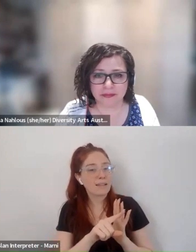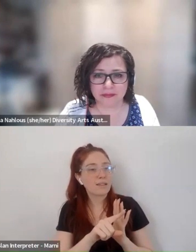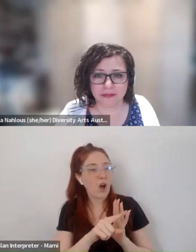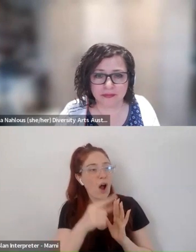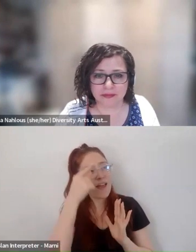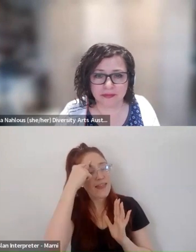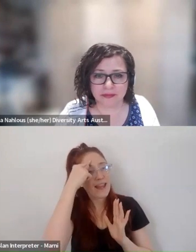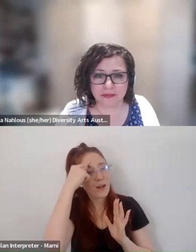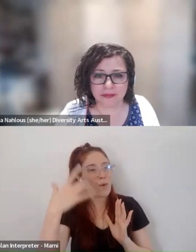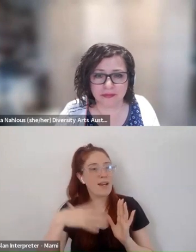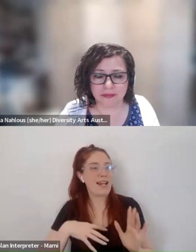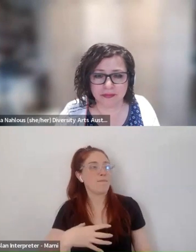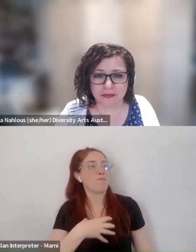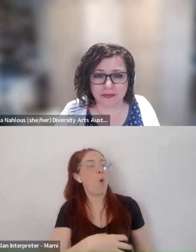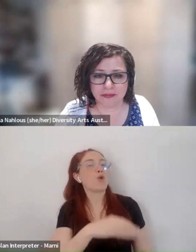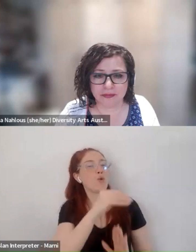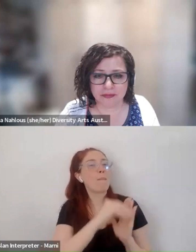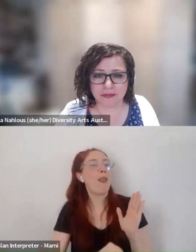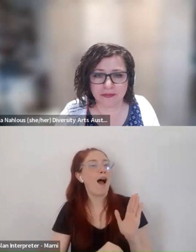yeah. Yeah. Because that that's what